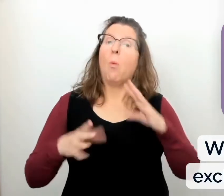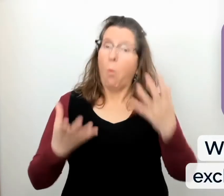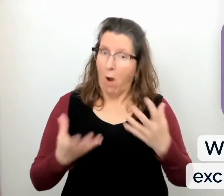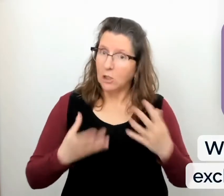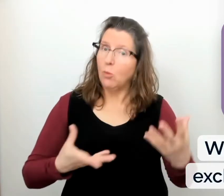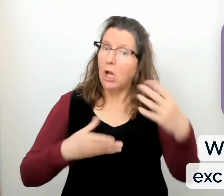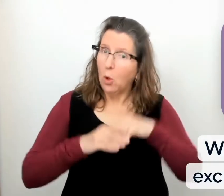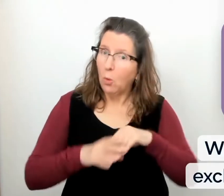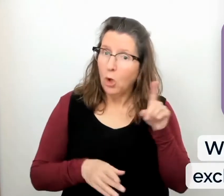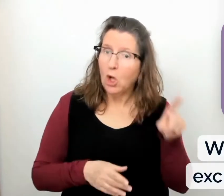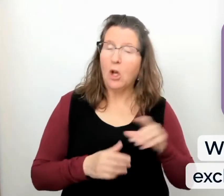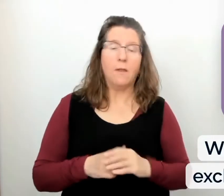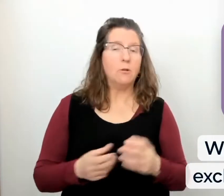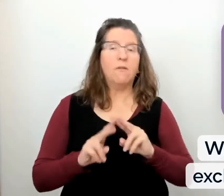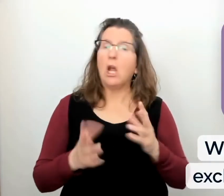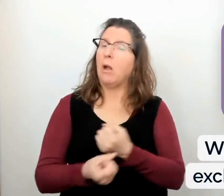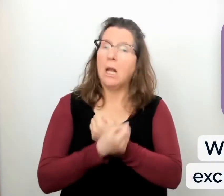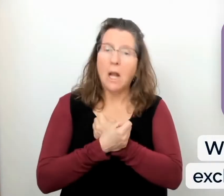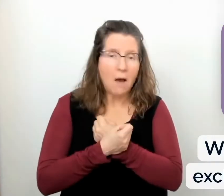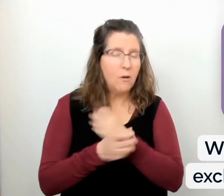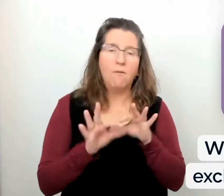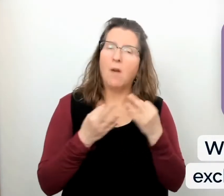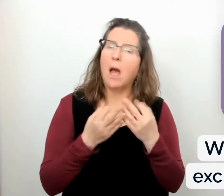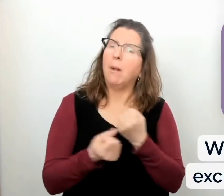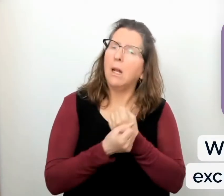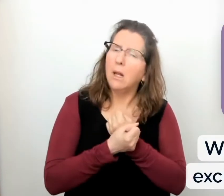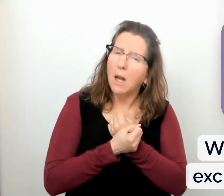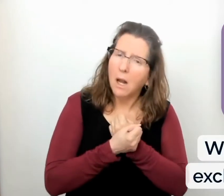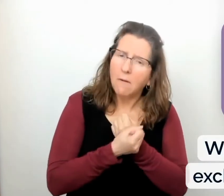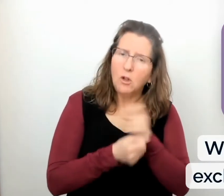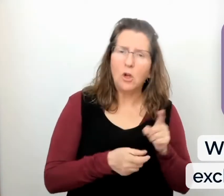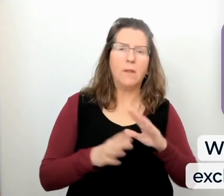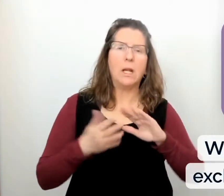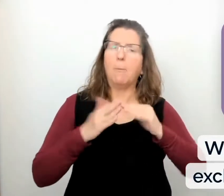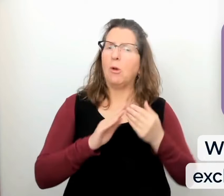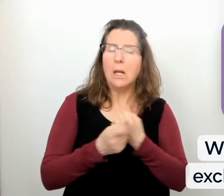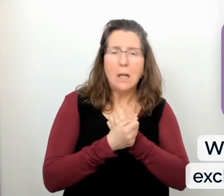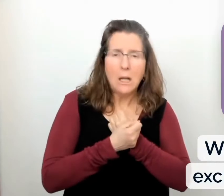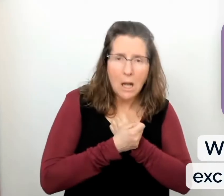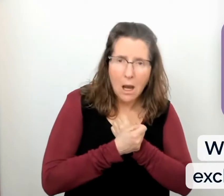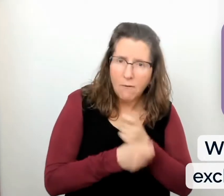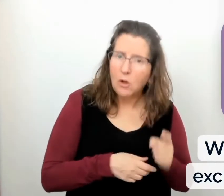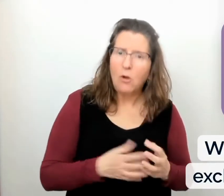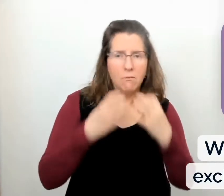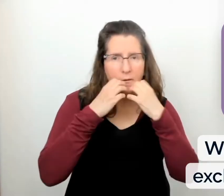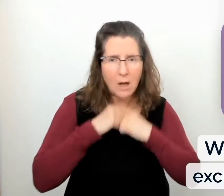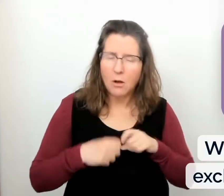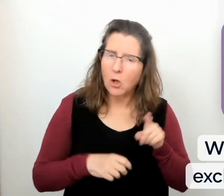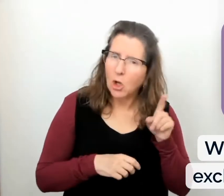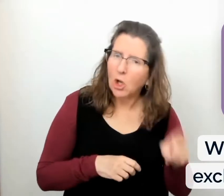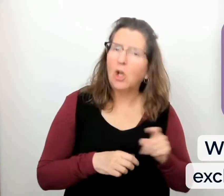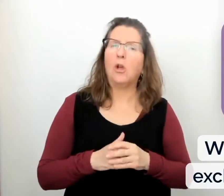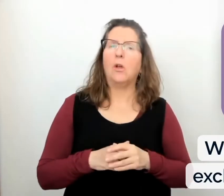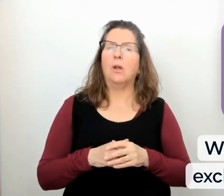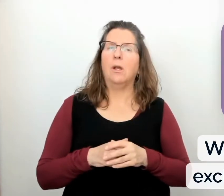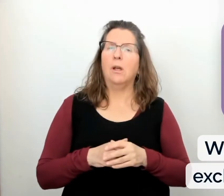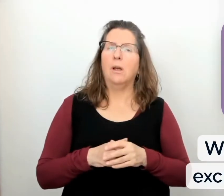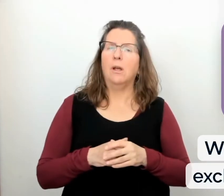The local school wanted to include her. Her teachers loved her. Her community loved her.